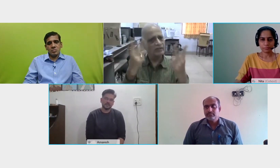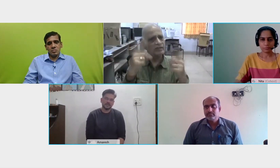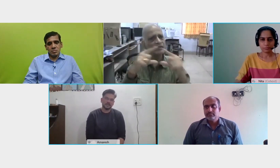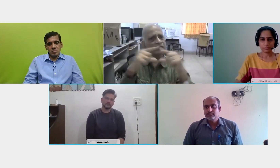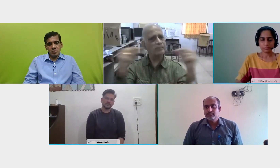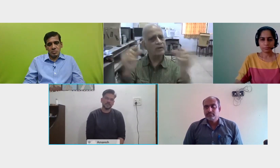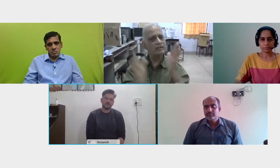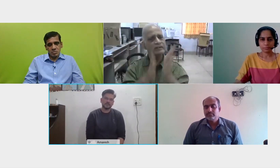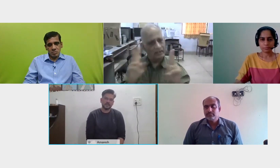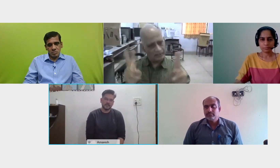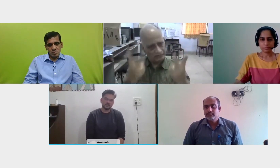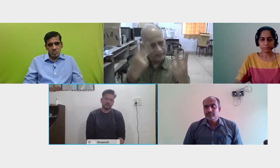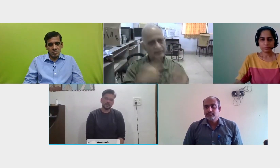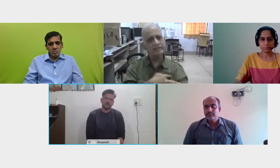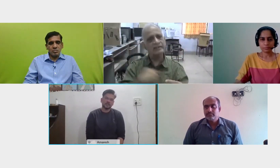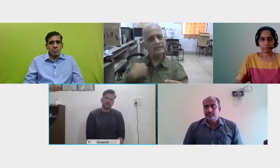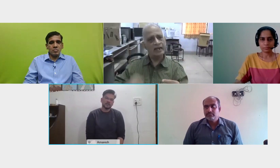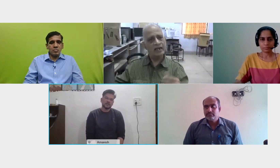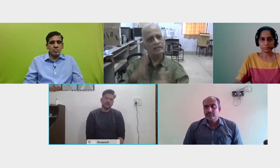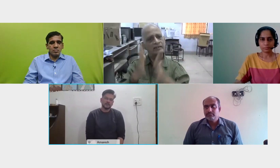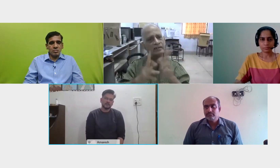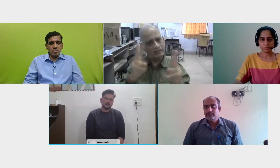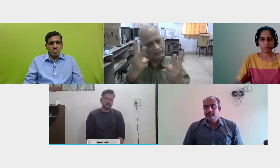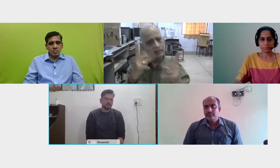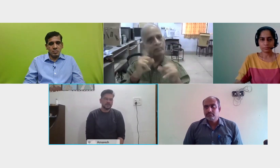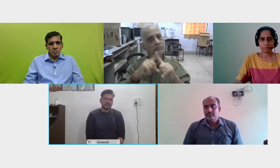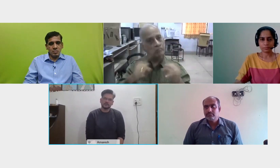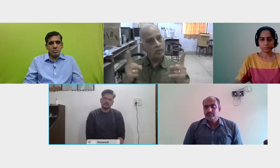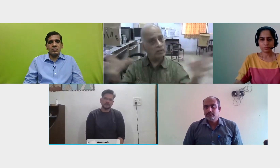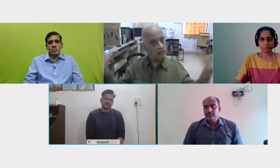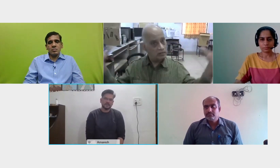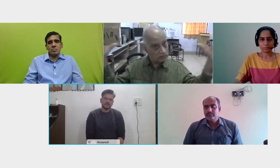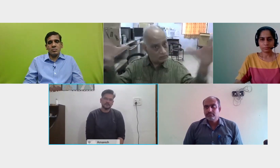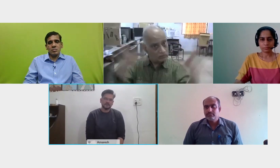British sign language, Chinese sign language and all the sign languages are completely